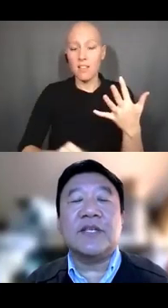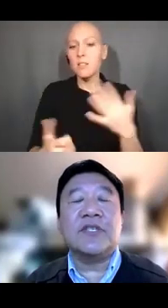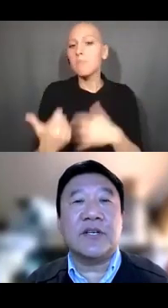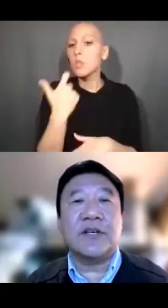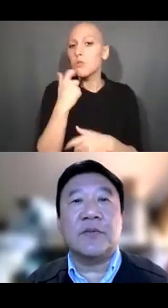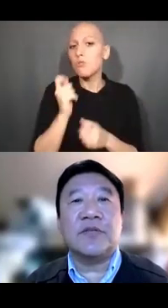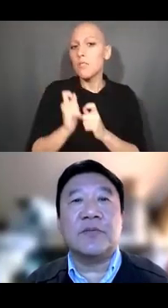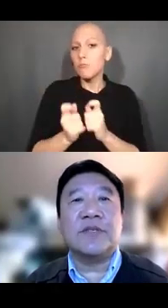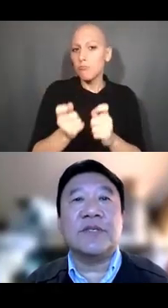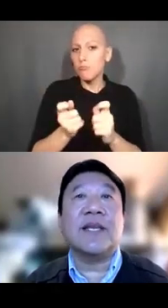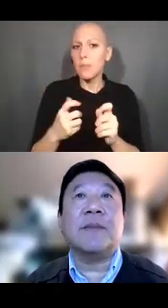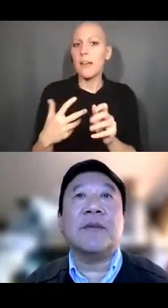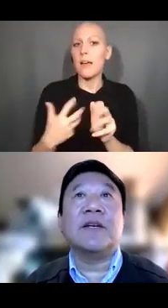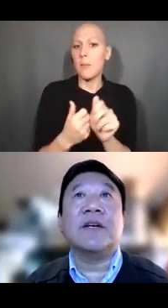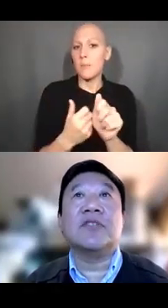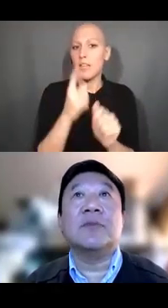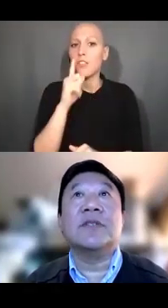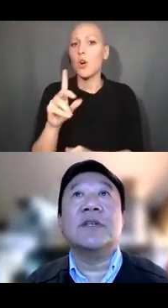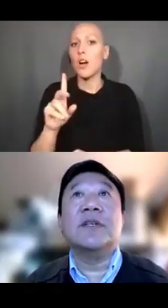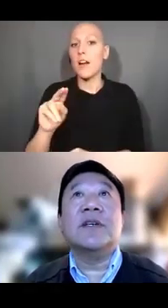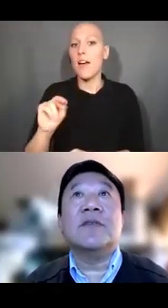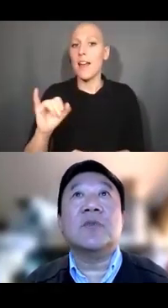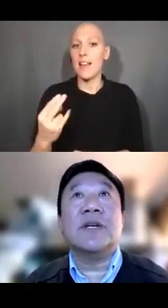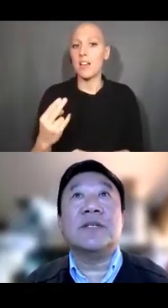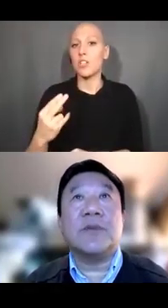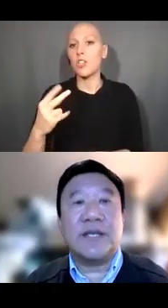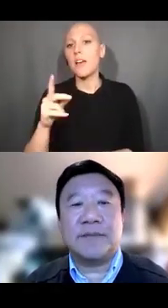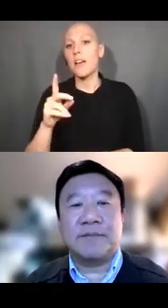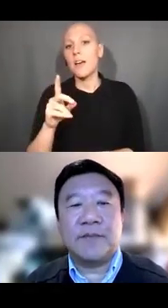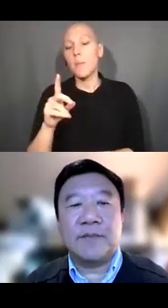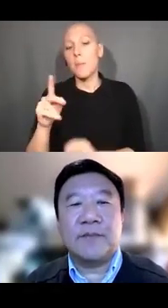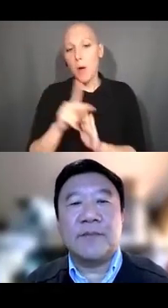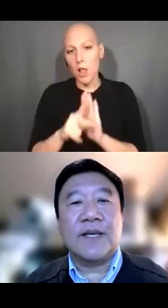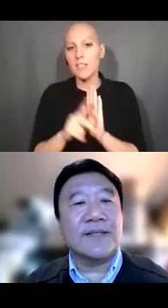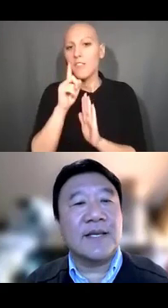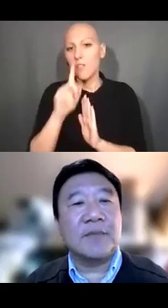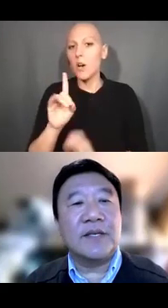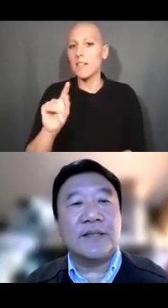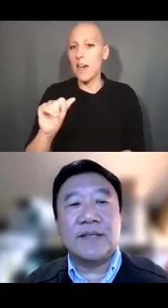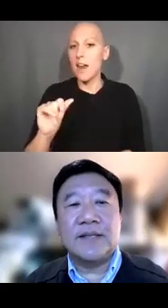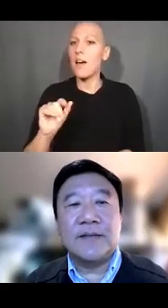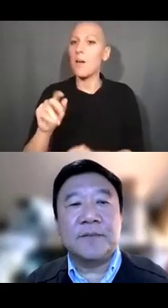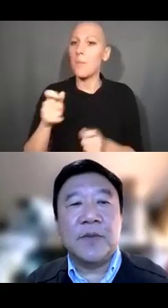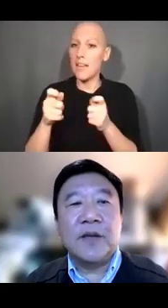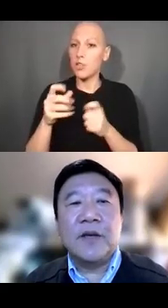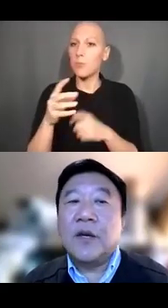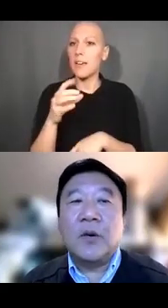and Sharing, which recently came out in October of 2020. Next slide, please.